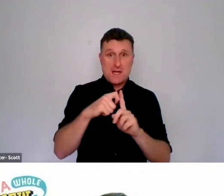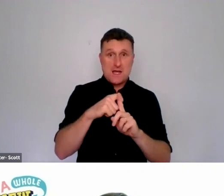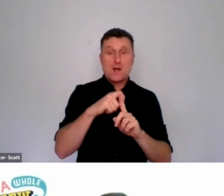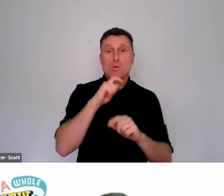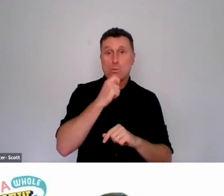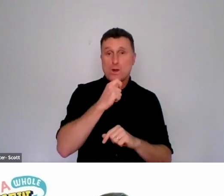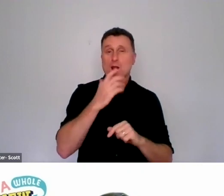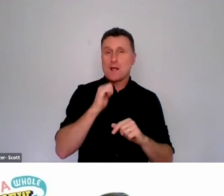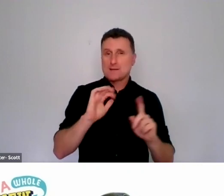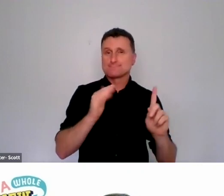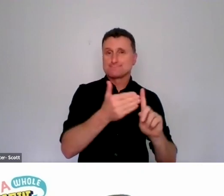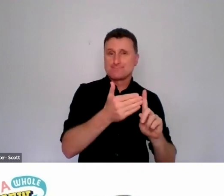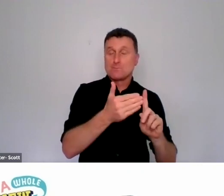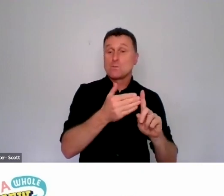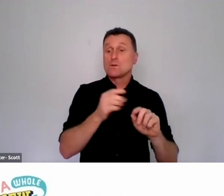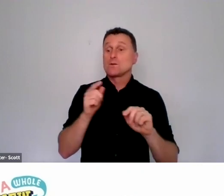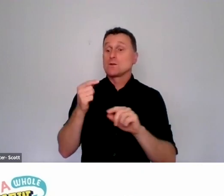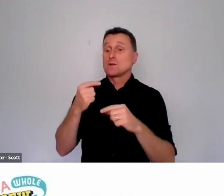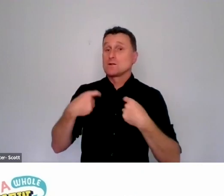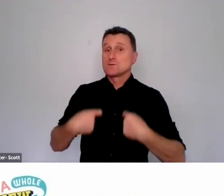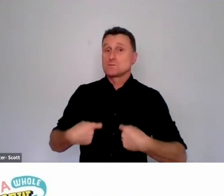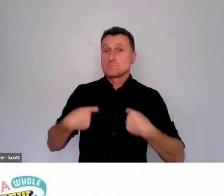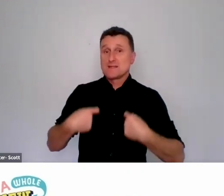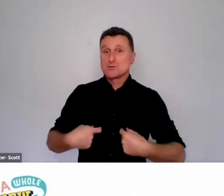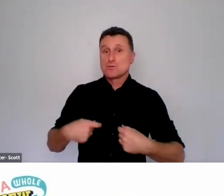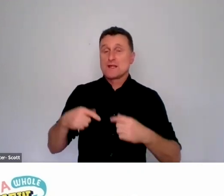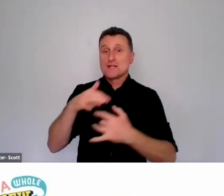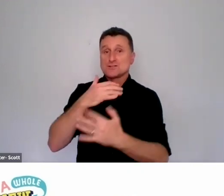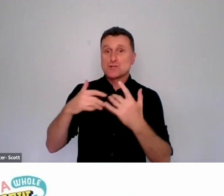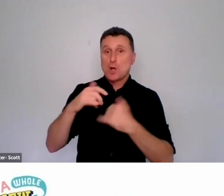with the Ministry of Social Development, who are leading that legislation at the moment.